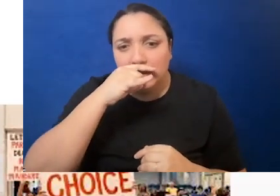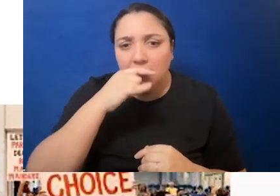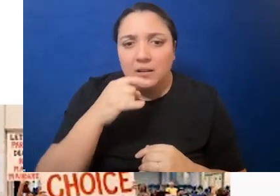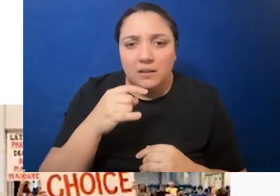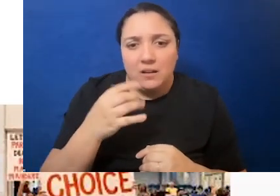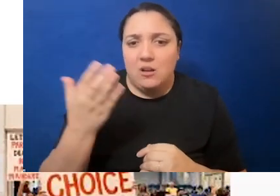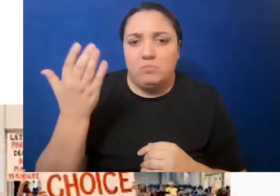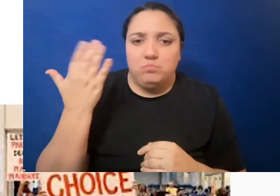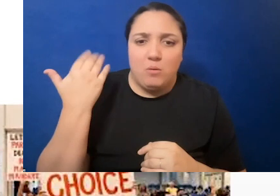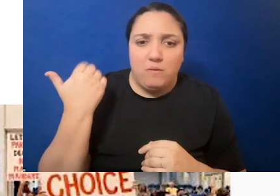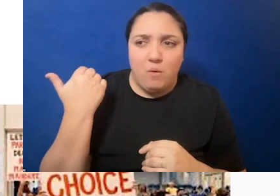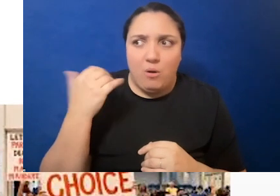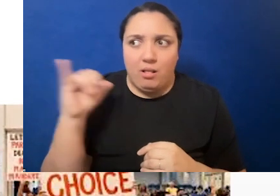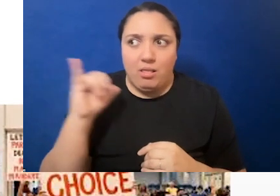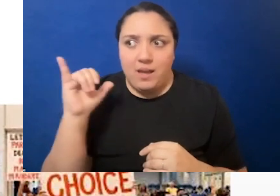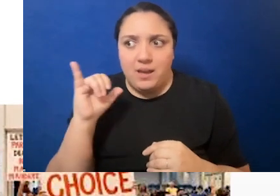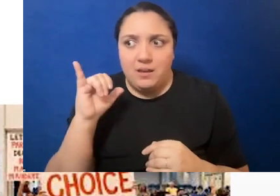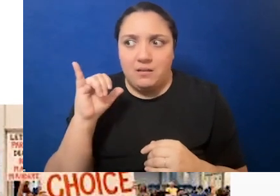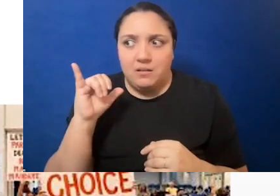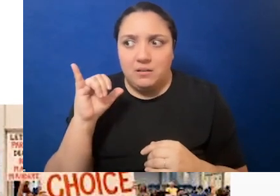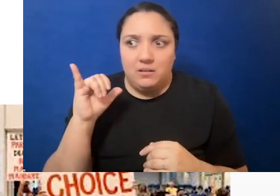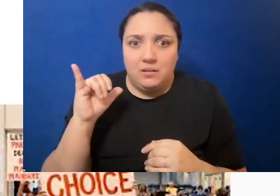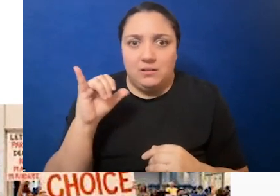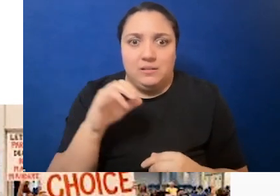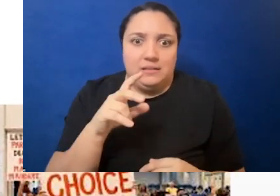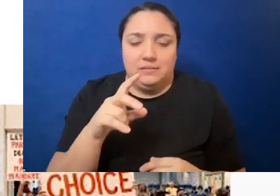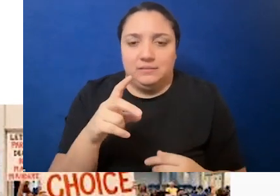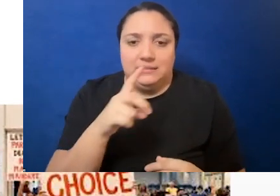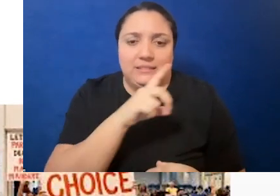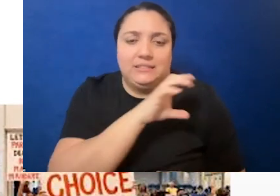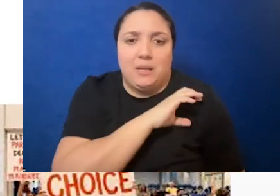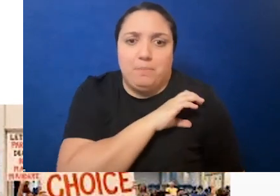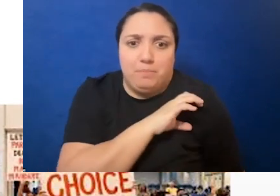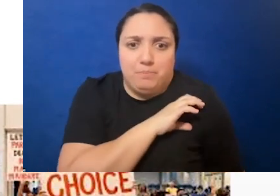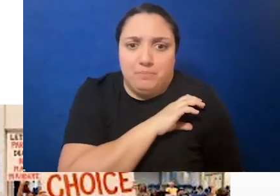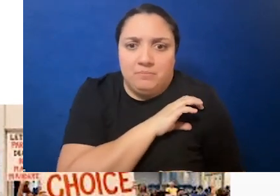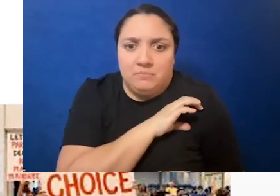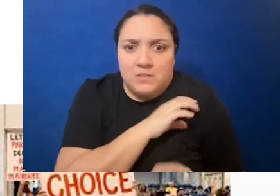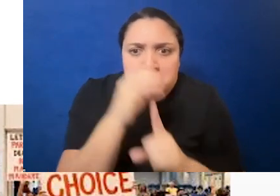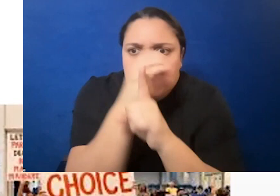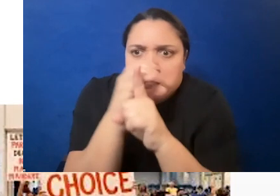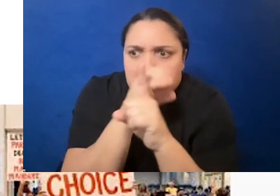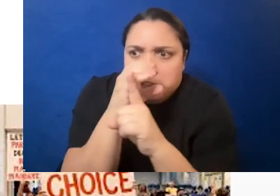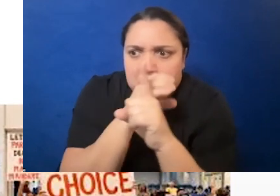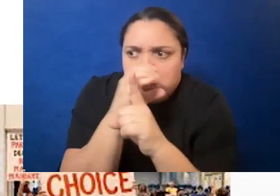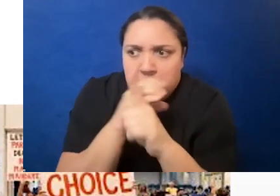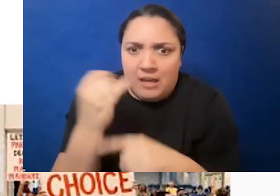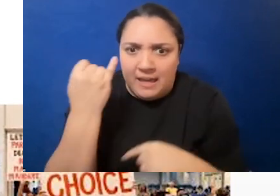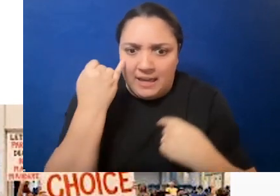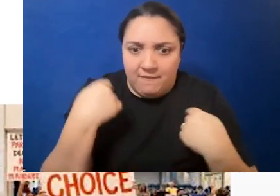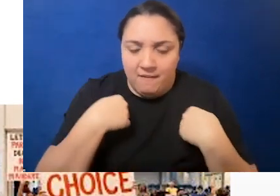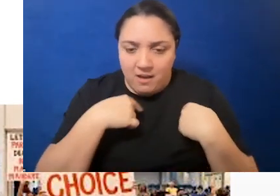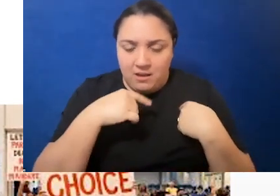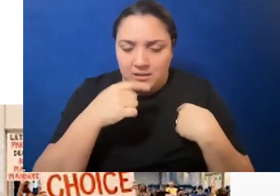WERE BEHAVING LIKE AMATEUR